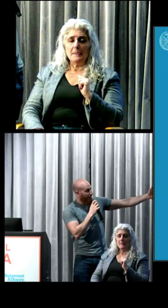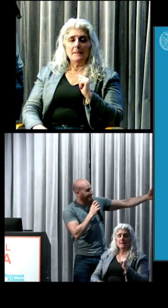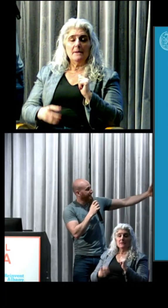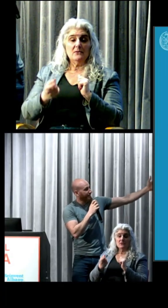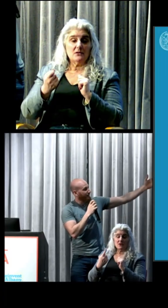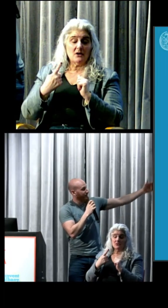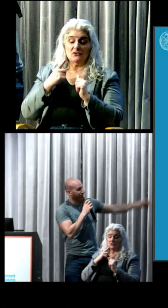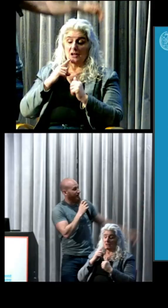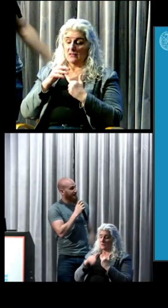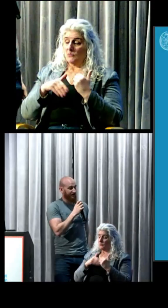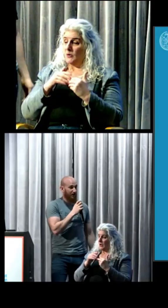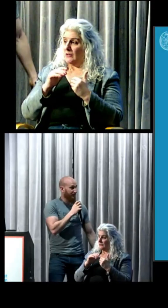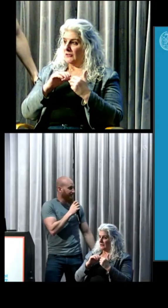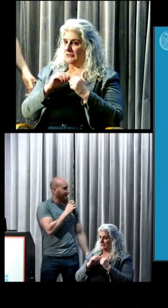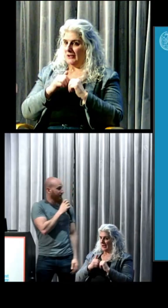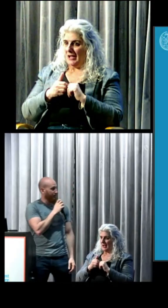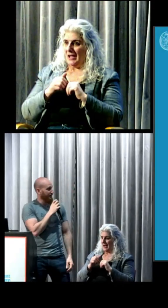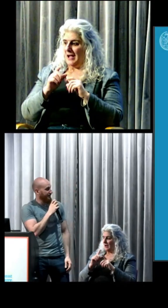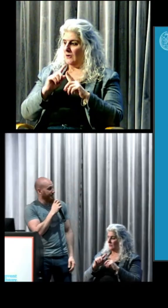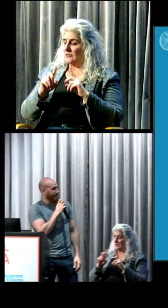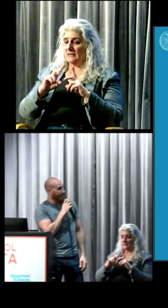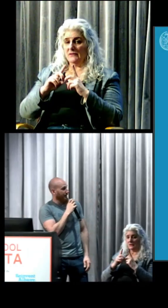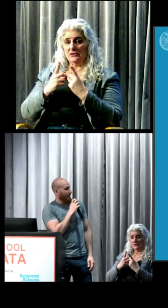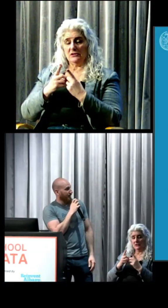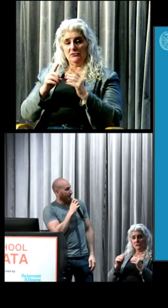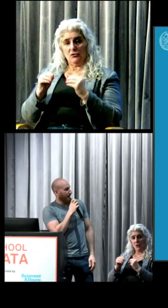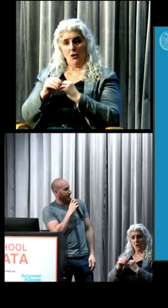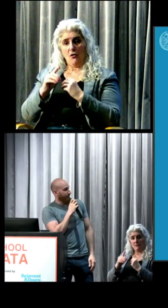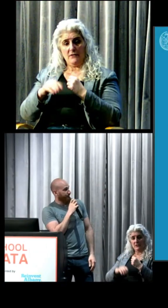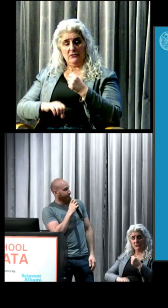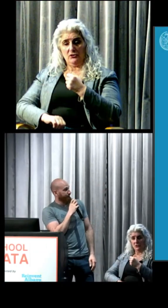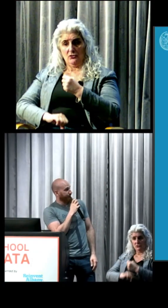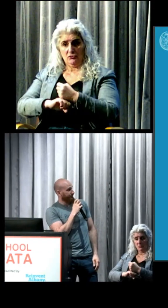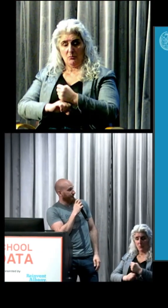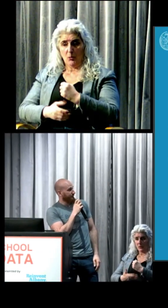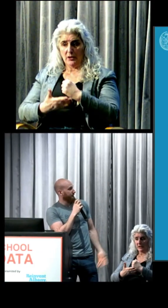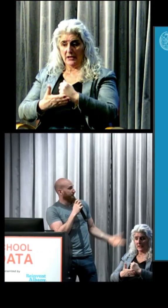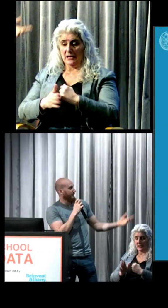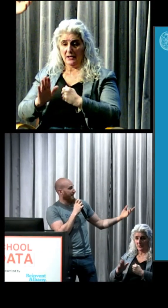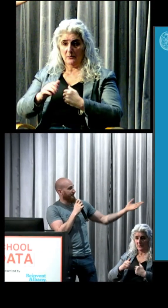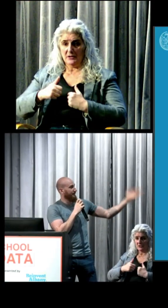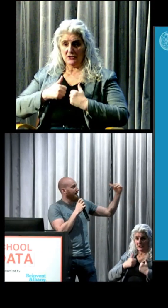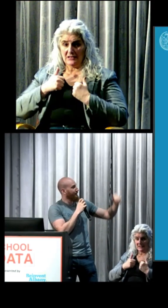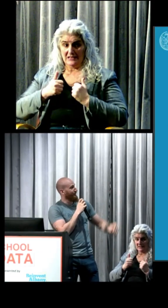Partially through design, because we didn't want people to be able to bring that flood number down